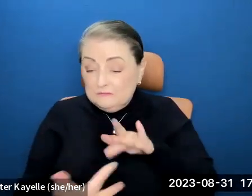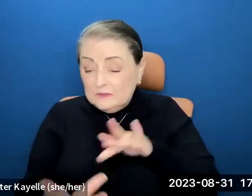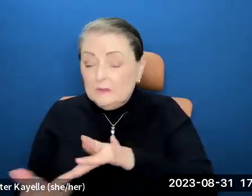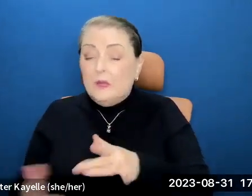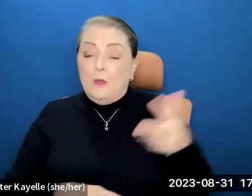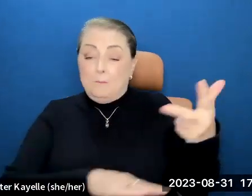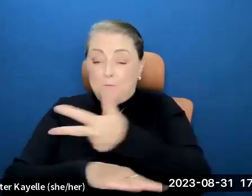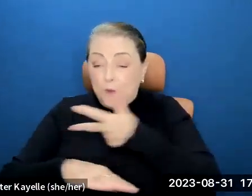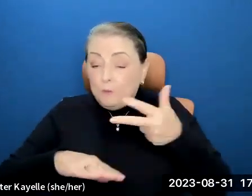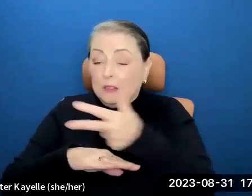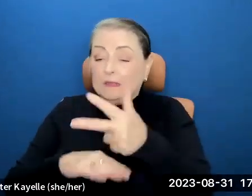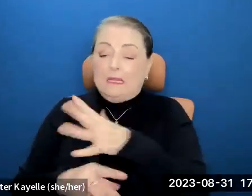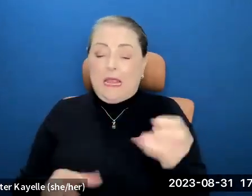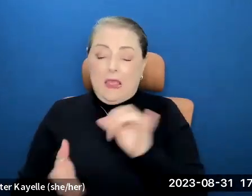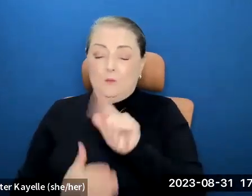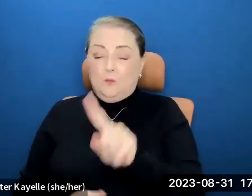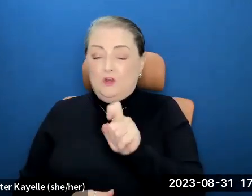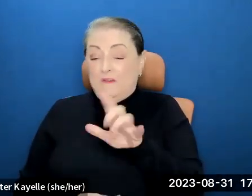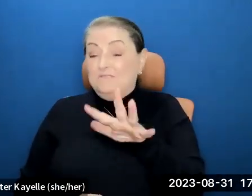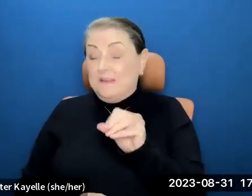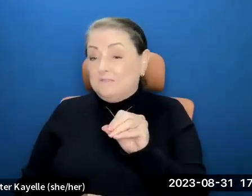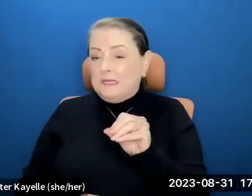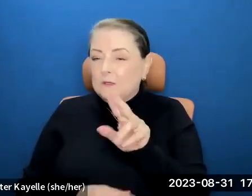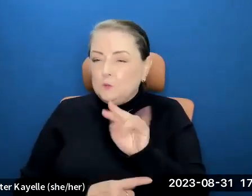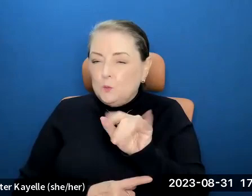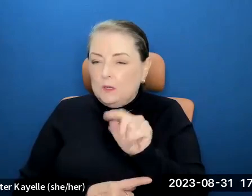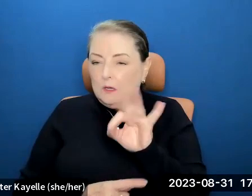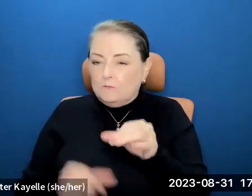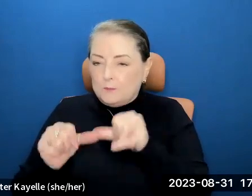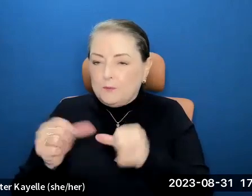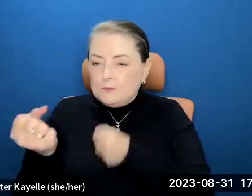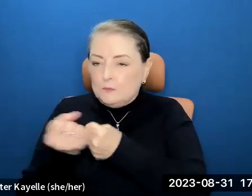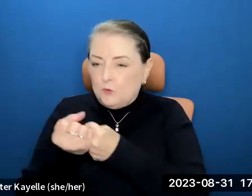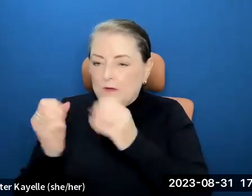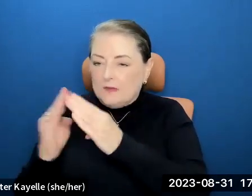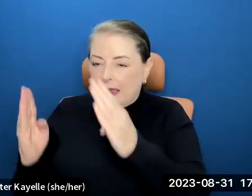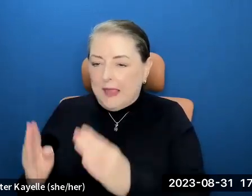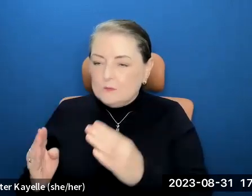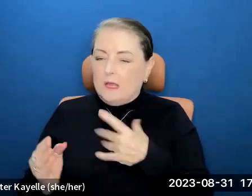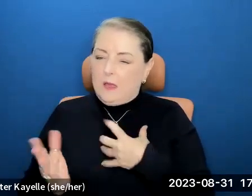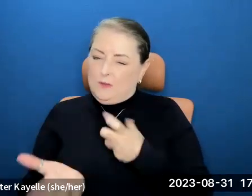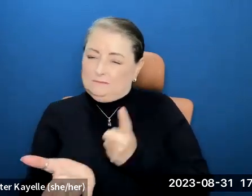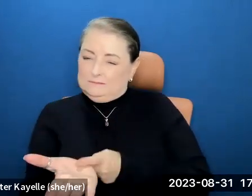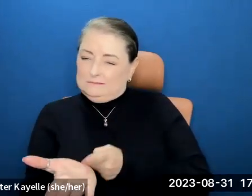and and also 150 units of permanent Supportive Housing and I wanted to speak to the issue about